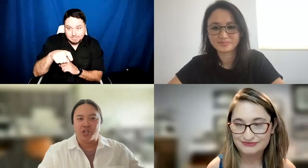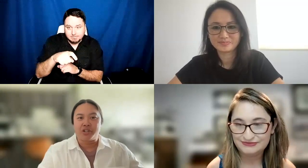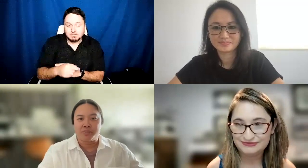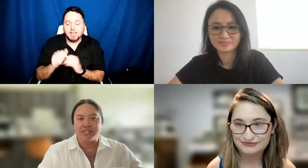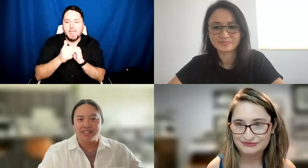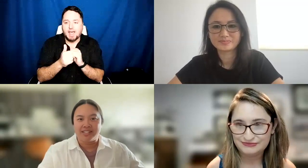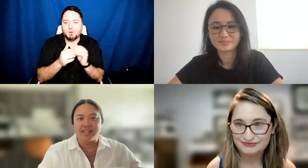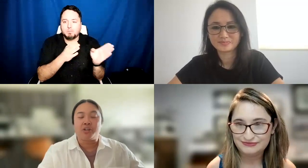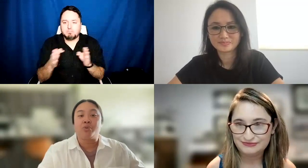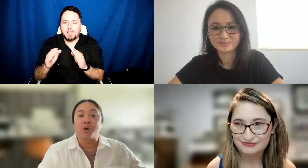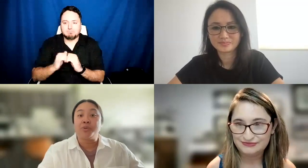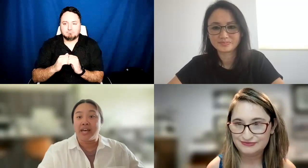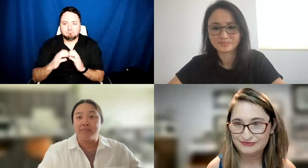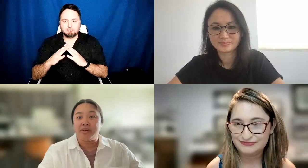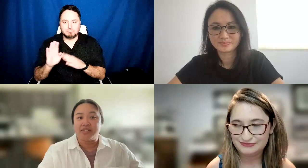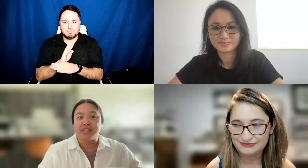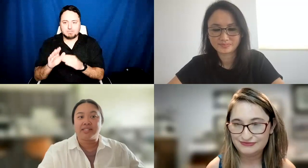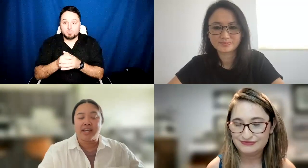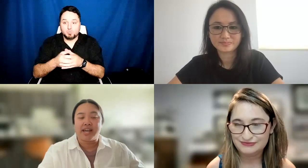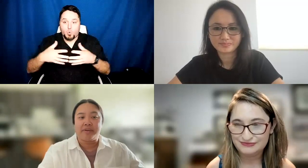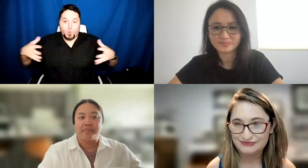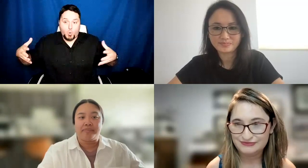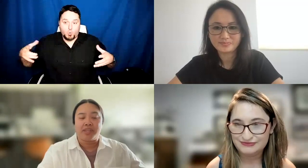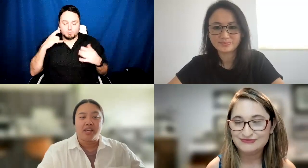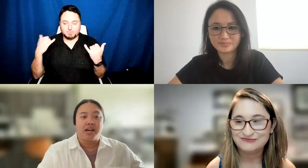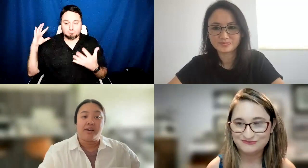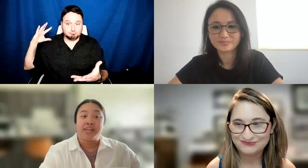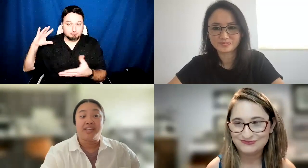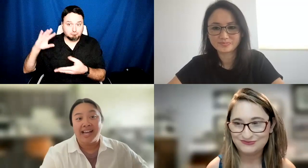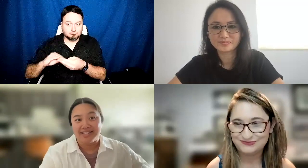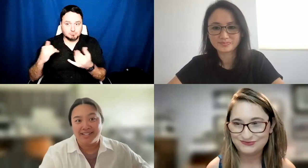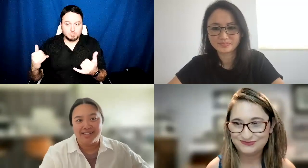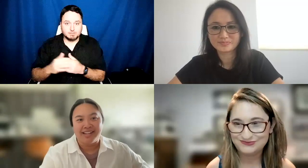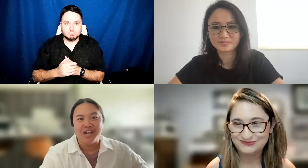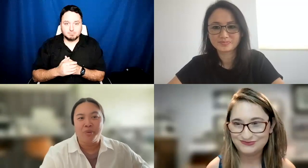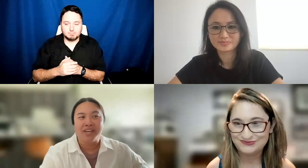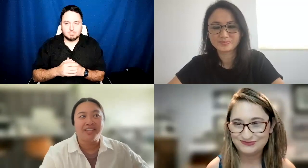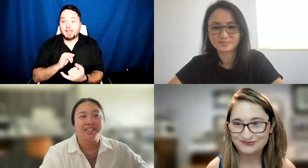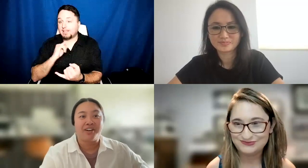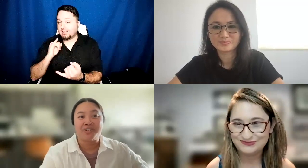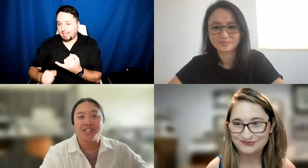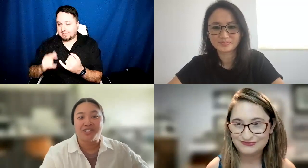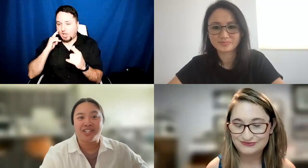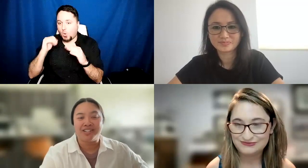start your businesses and grow them to this day. And then lastly, I hope that this conversation